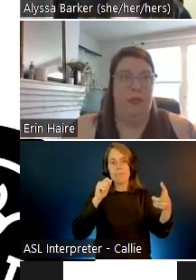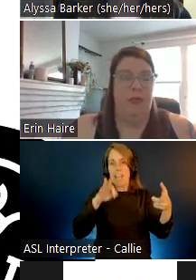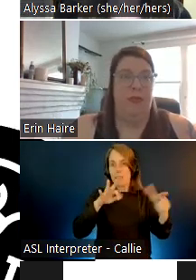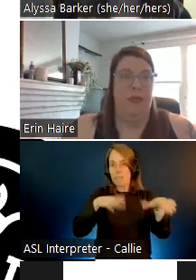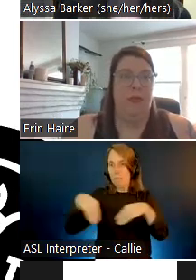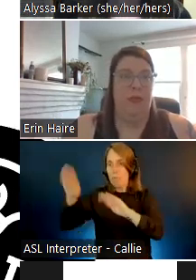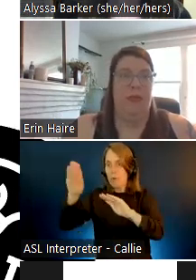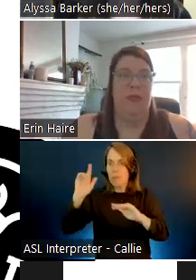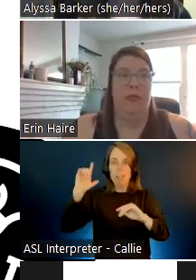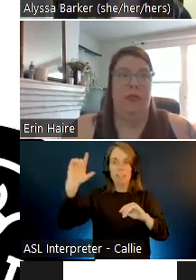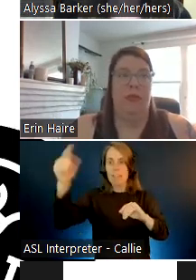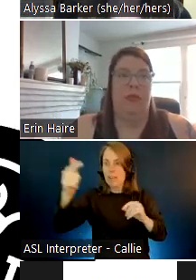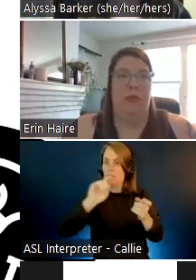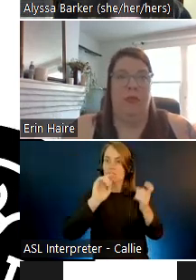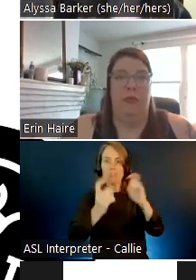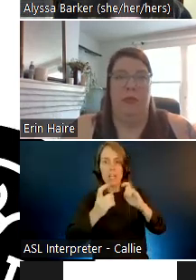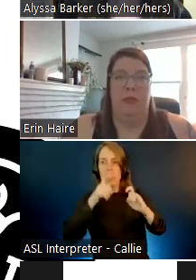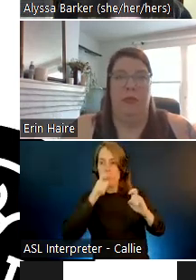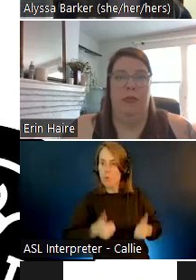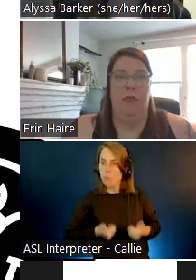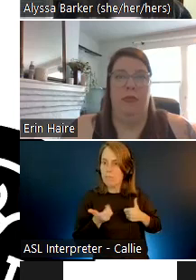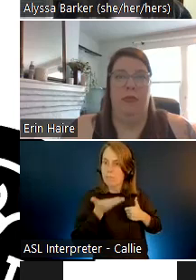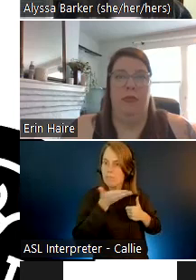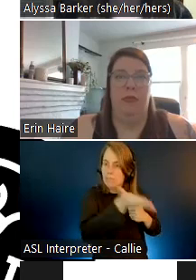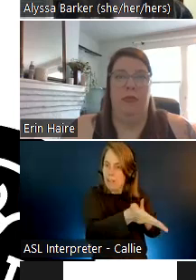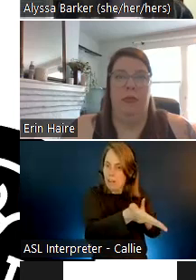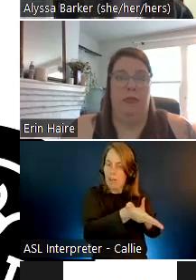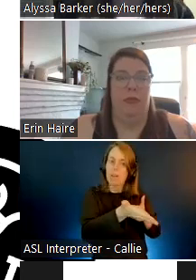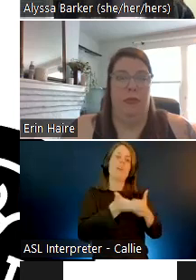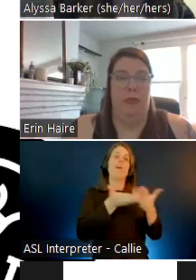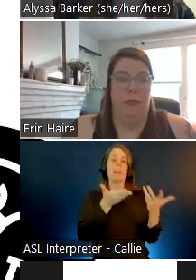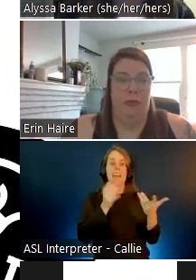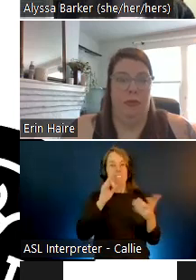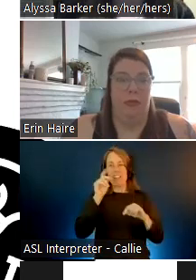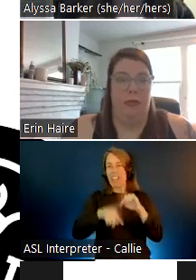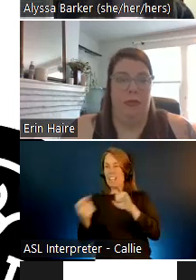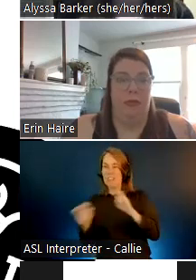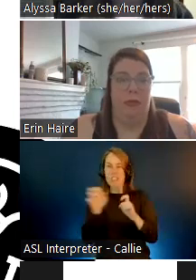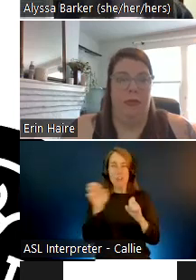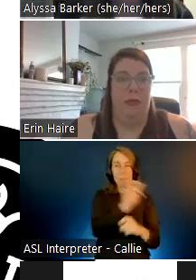that would actually be an enhancement as some of the modifications are then it's not